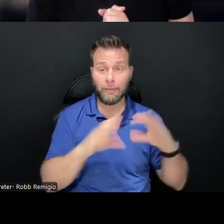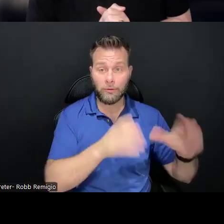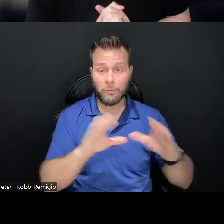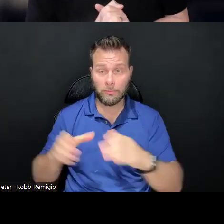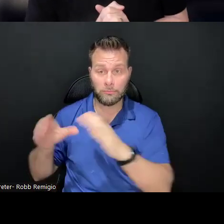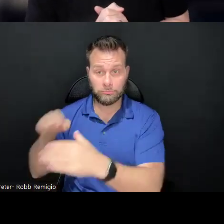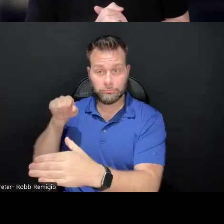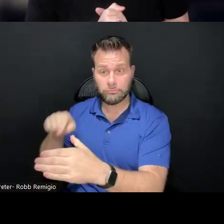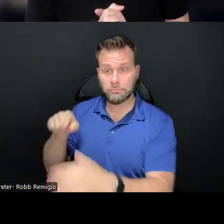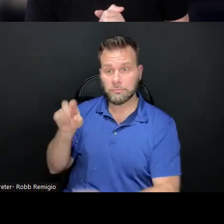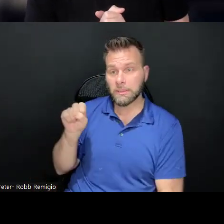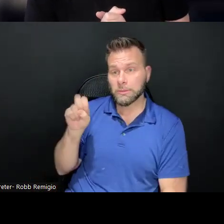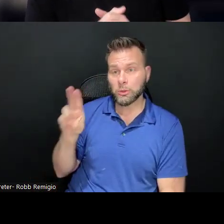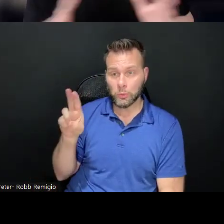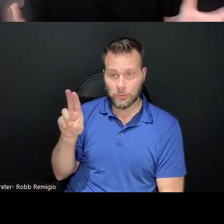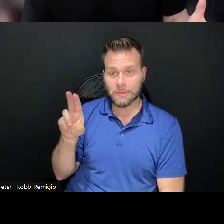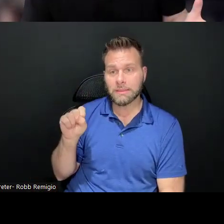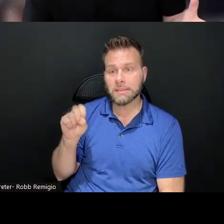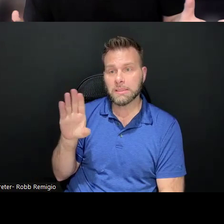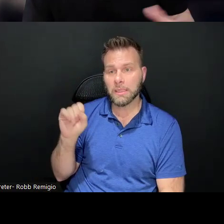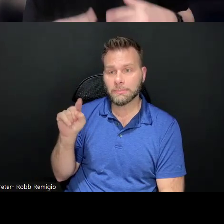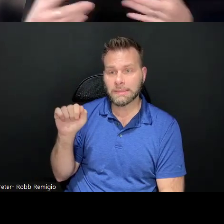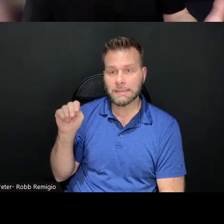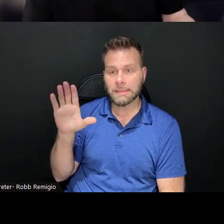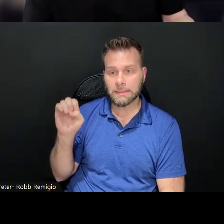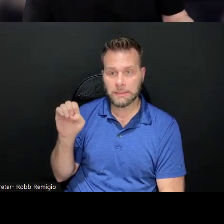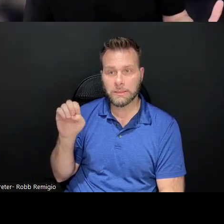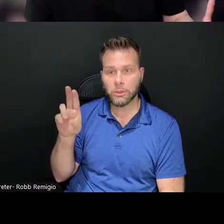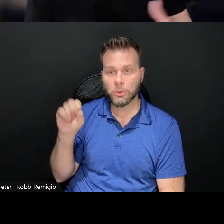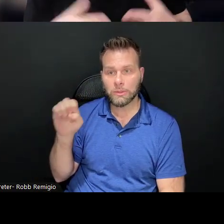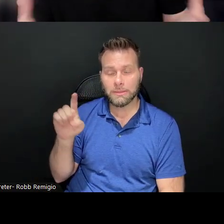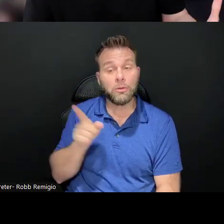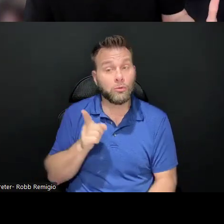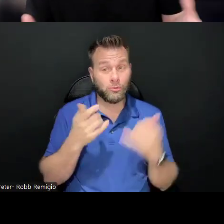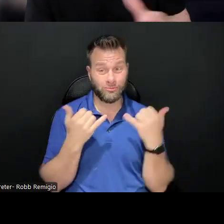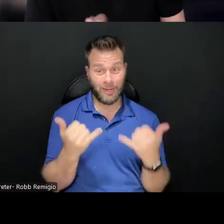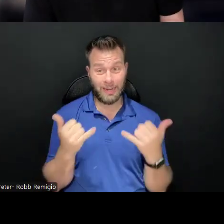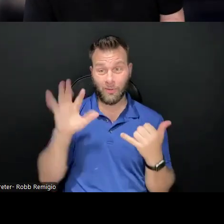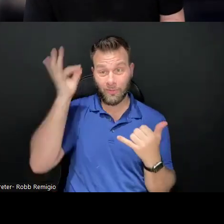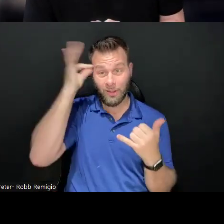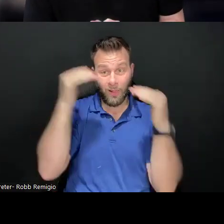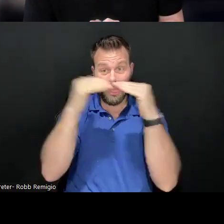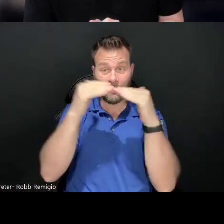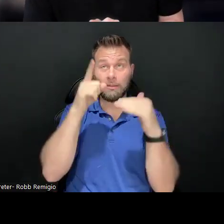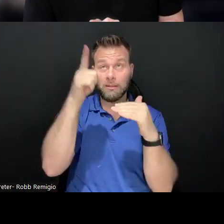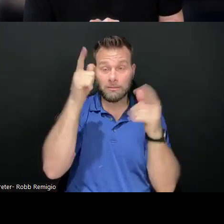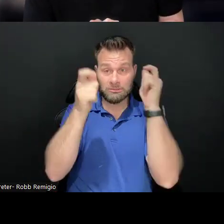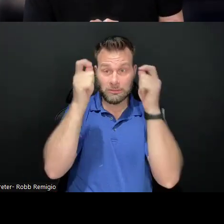Disorder service. What that is currently, and that's been under a lot of flux with the changes at the federal